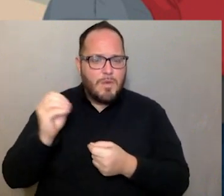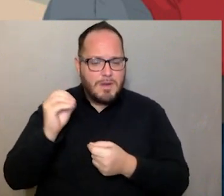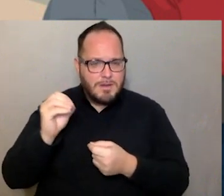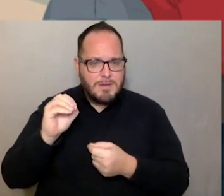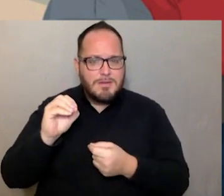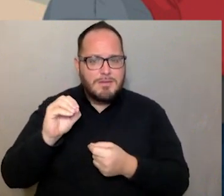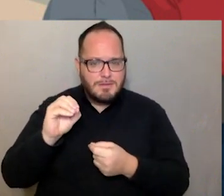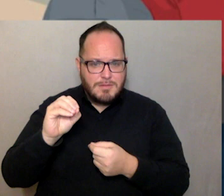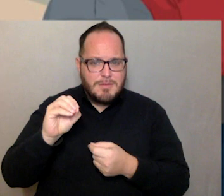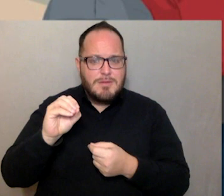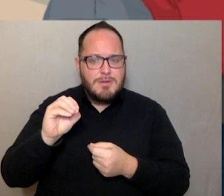ABOUT THE OREGON LABOR FUND, THE